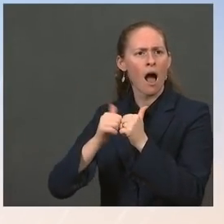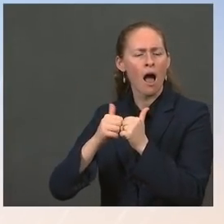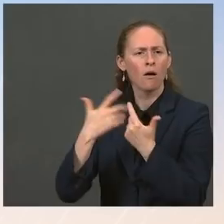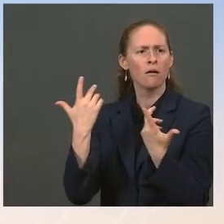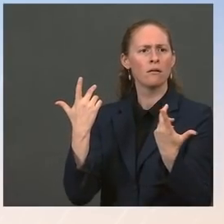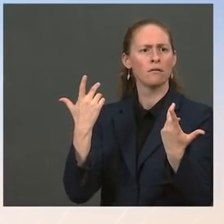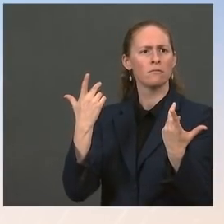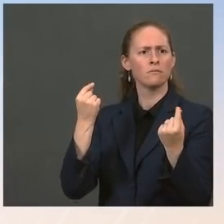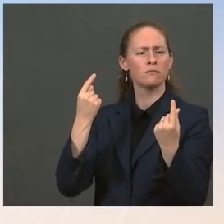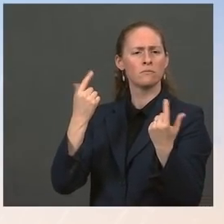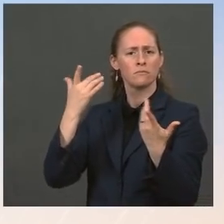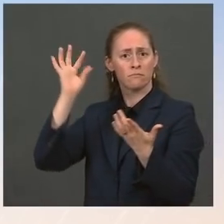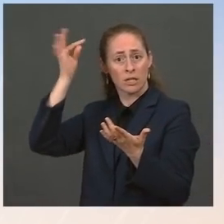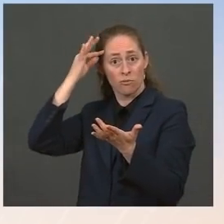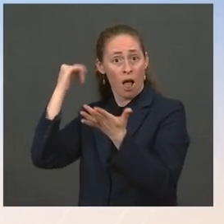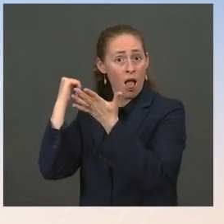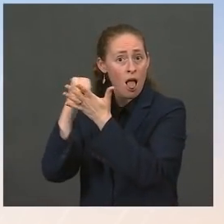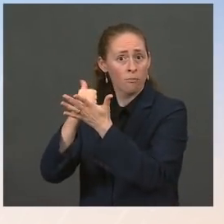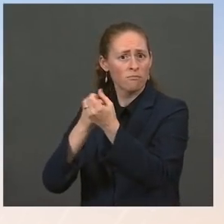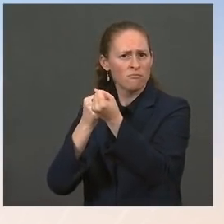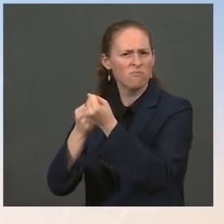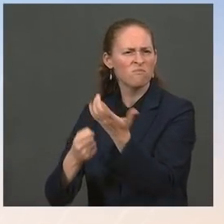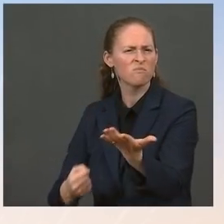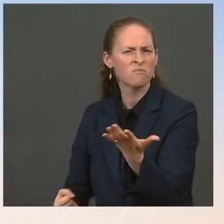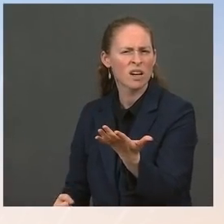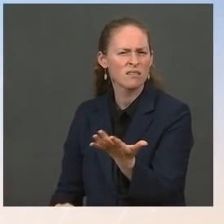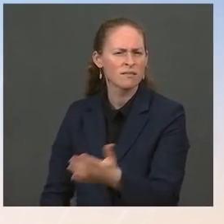I think I do have an update on federal resources. Let me see.